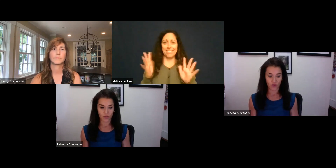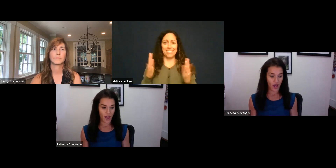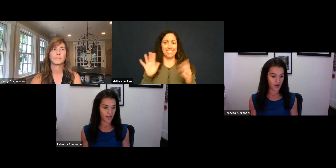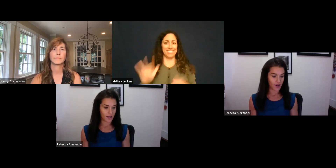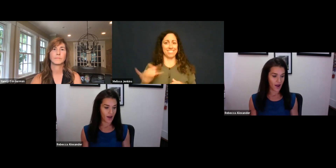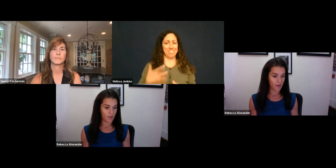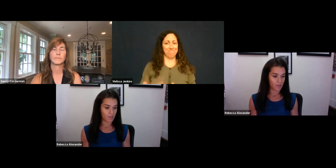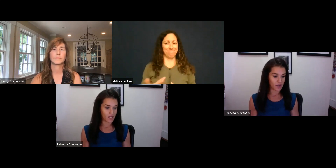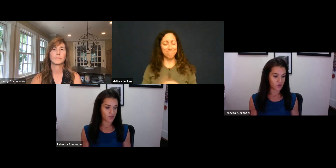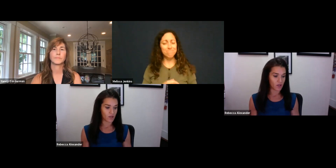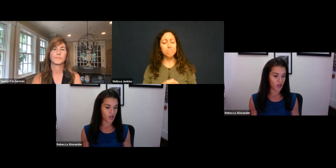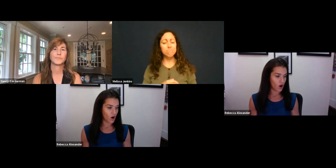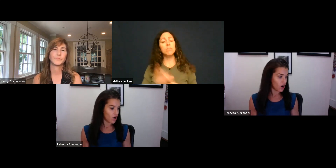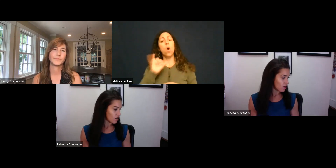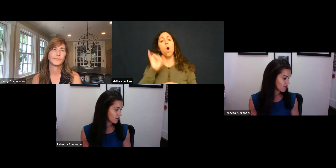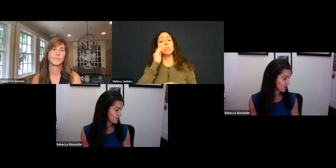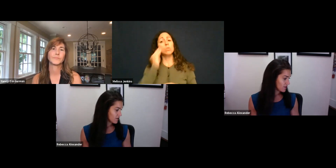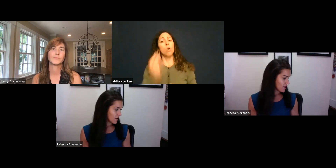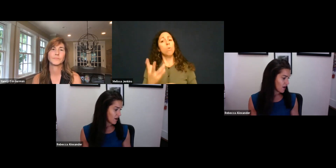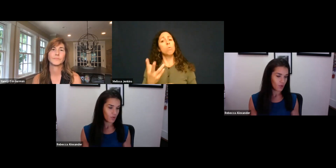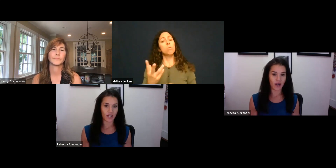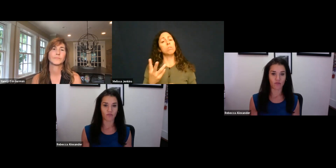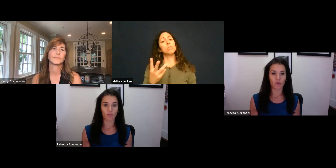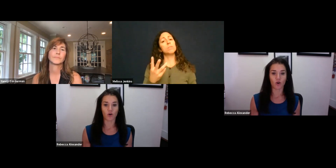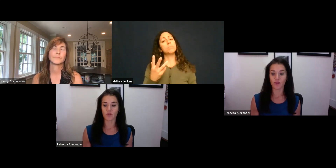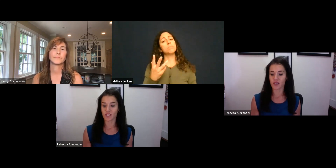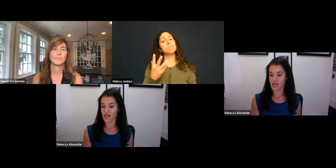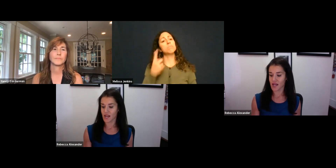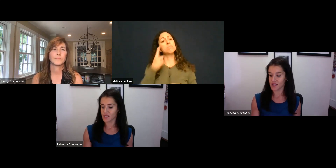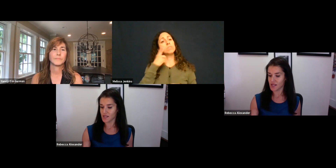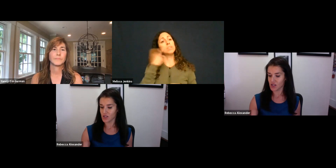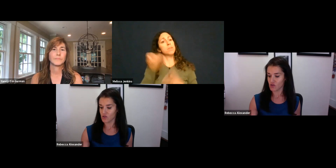that because we are operating from home these days that you